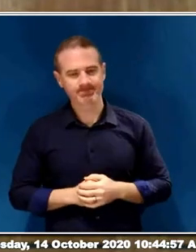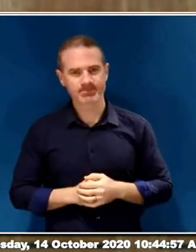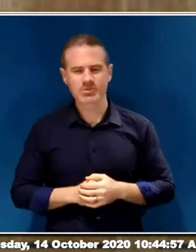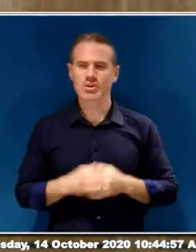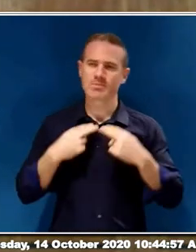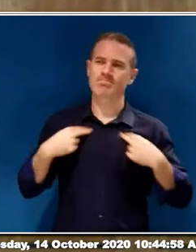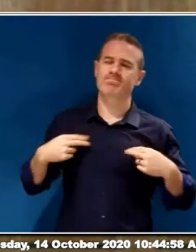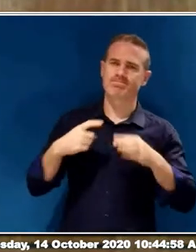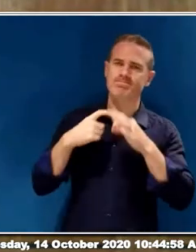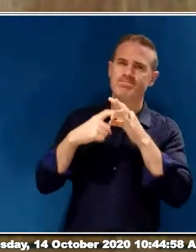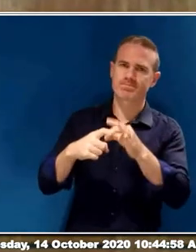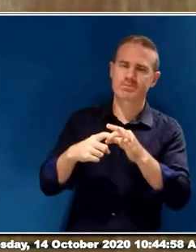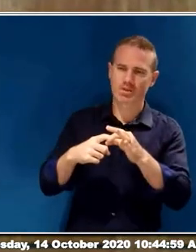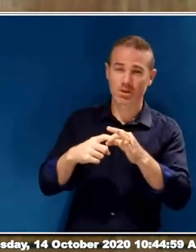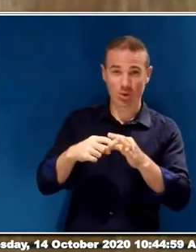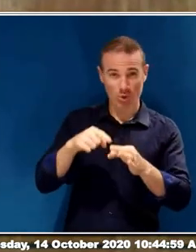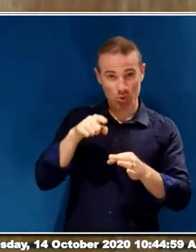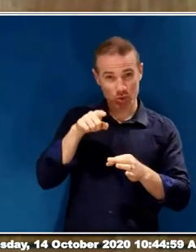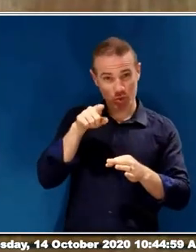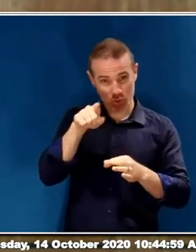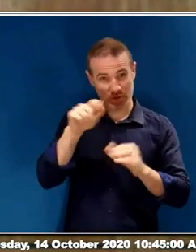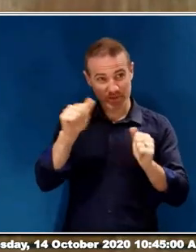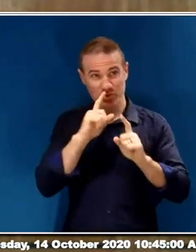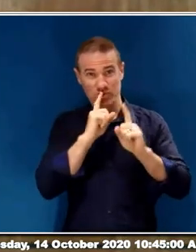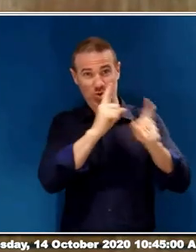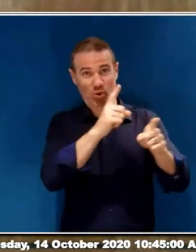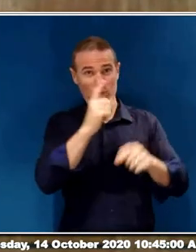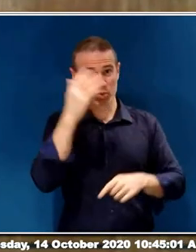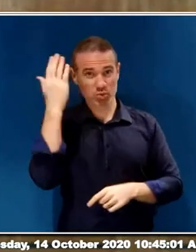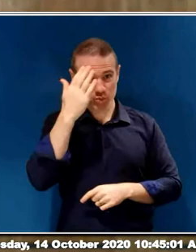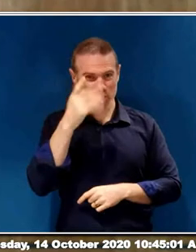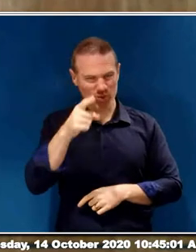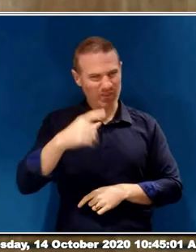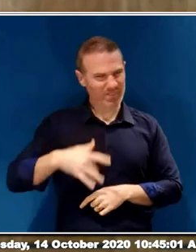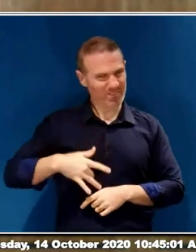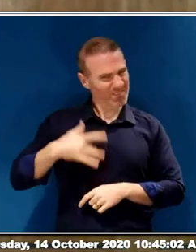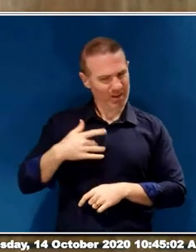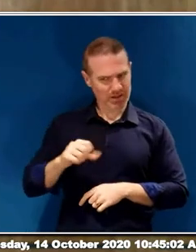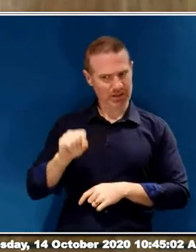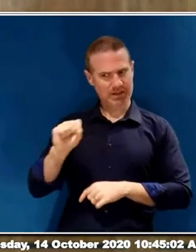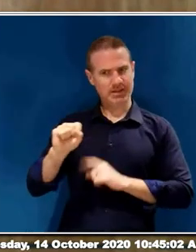that behaviour, aggressive behaviour was related to his hormones kicking in